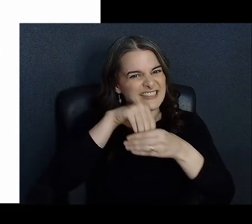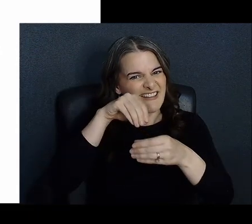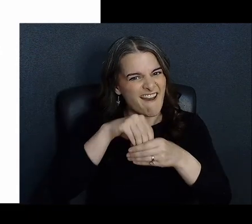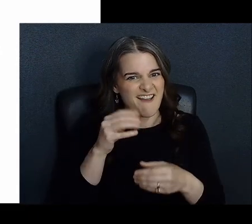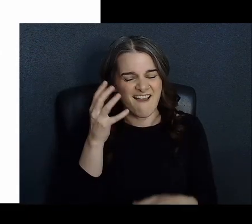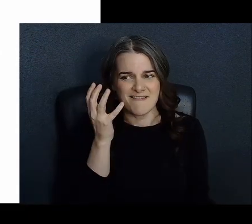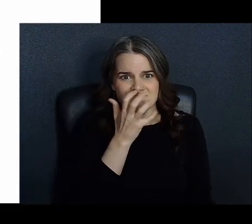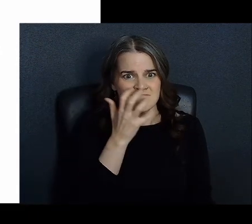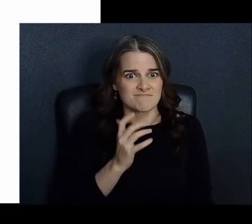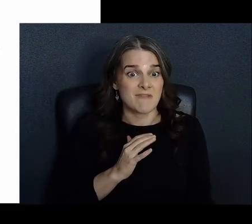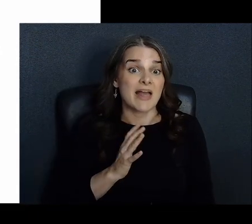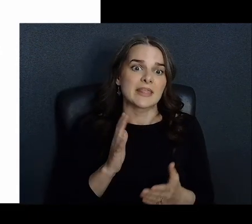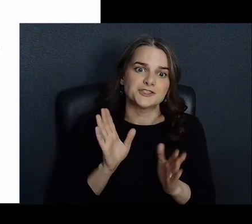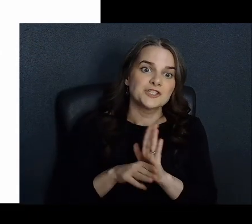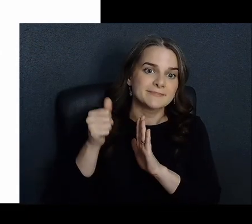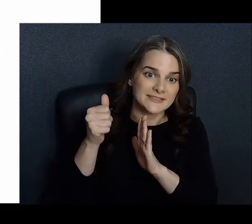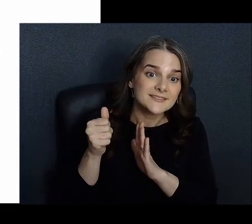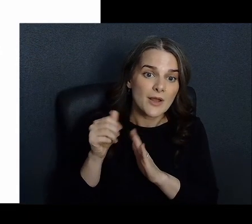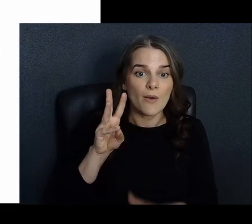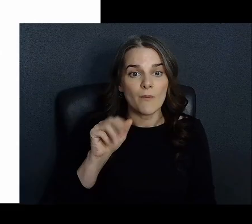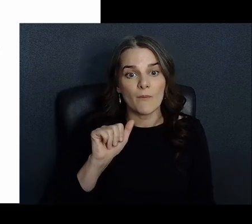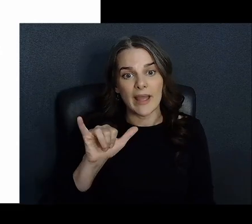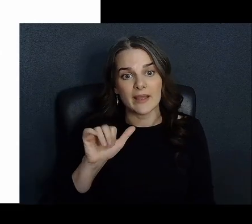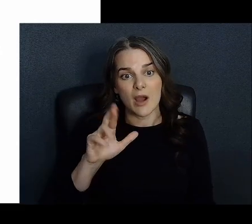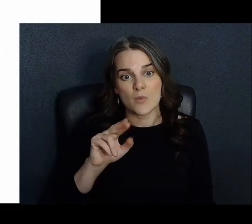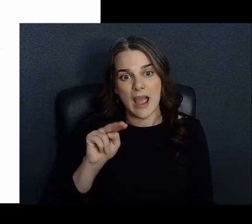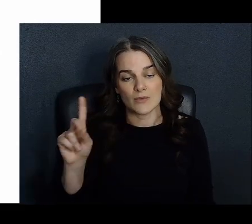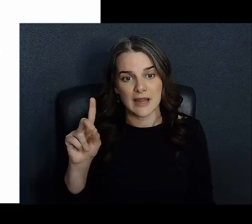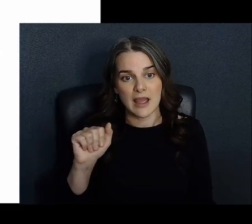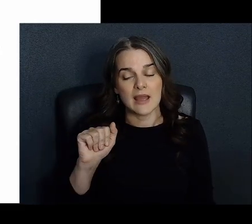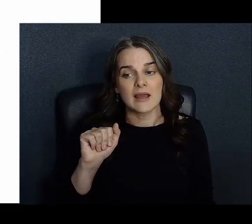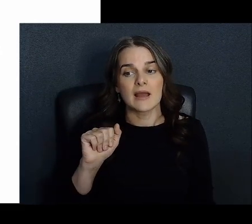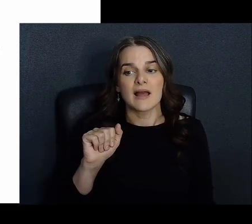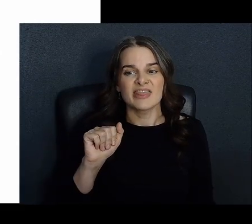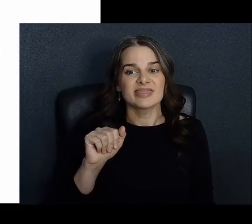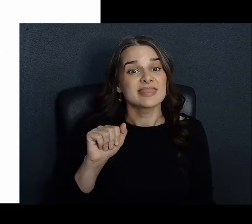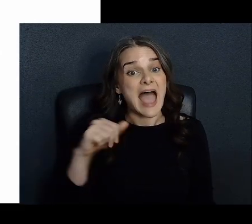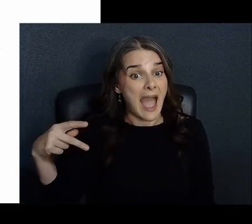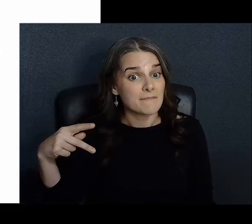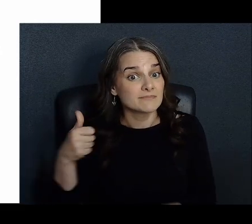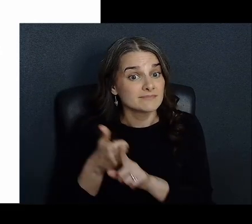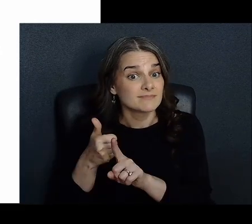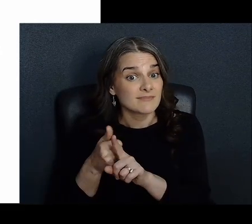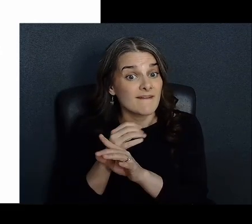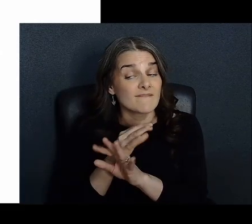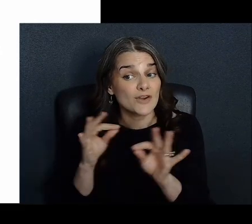Also, the app is free. The tags are not, but it's also commonly used by people that are blind or low vision